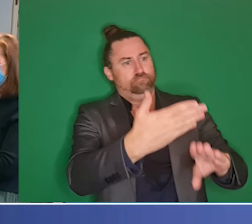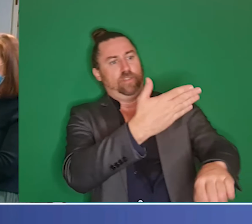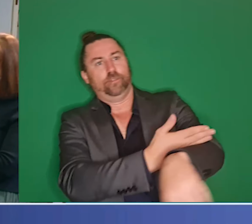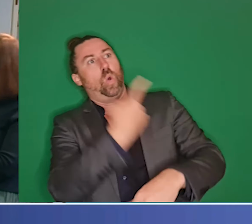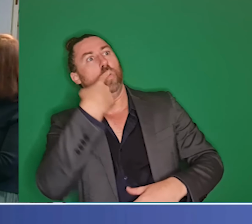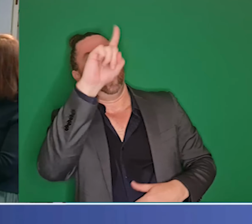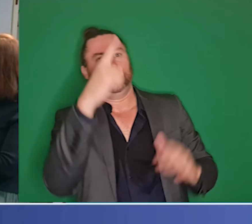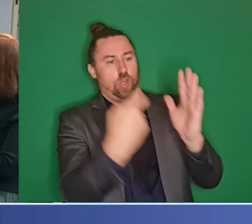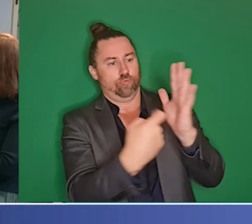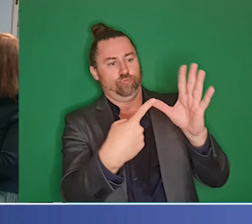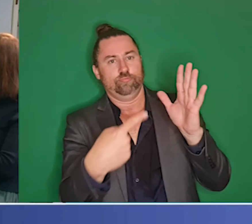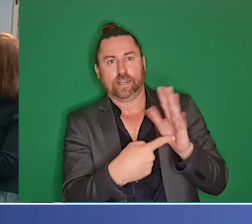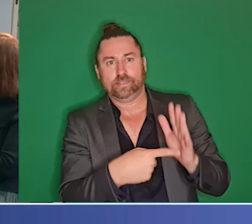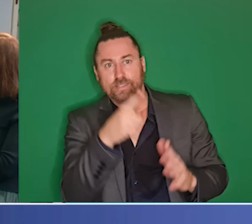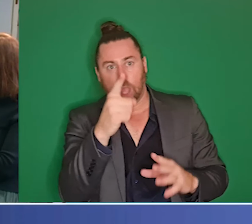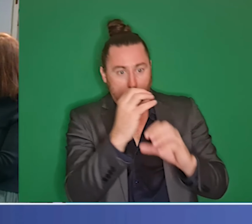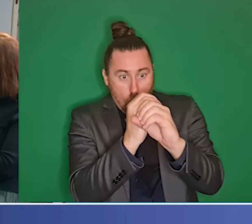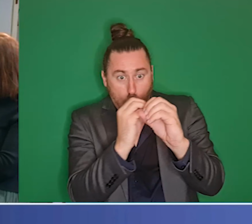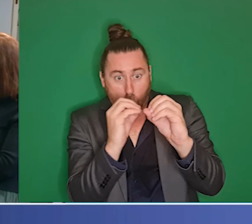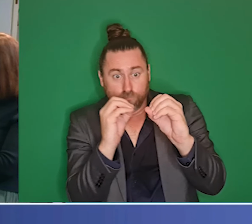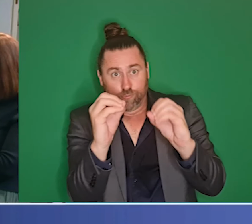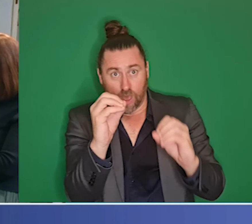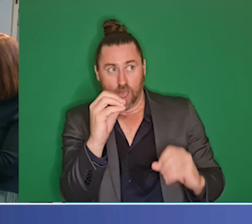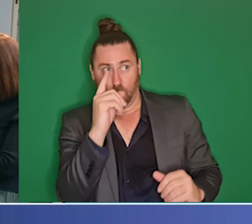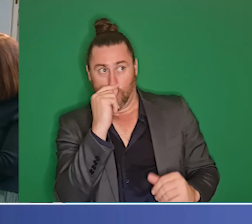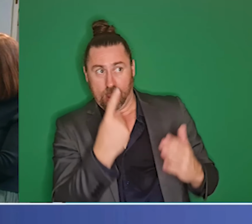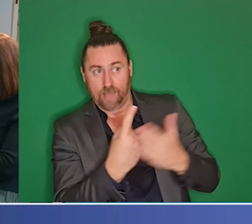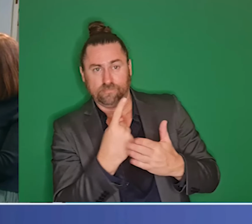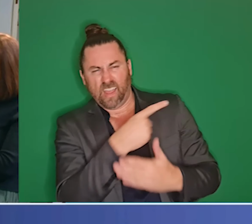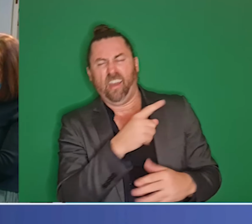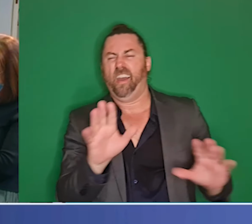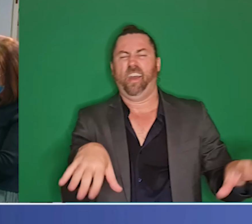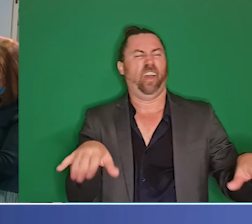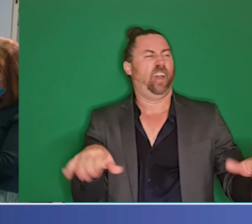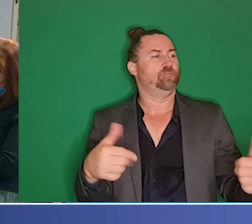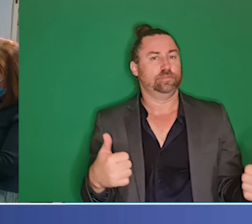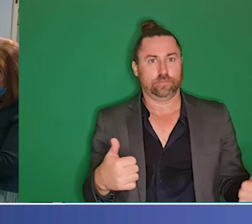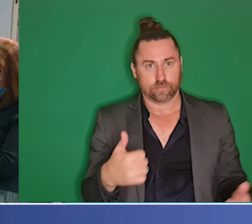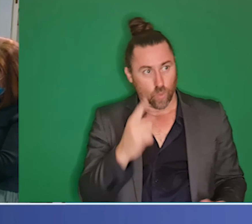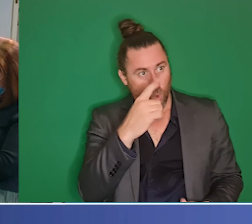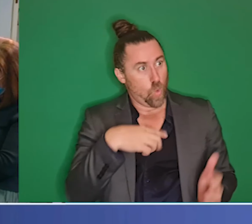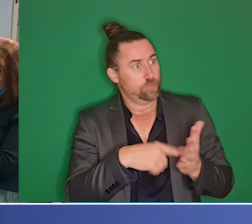when the Omicron wave was in prospect? And what's your message to Australians now